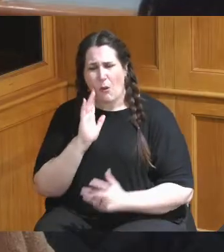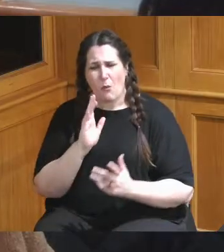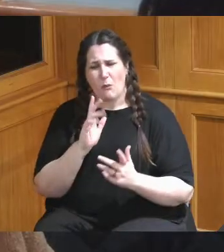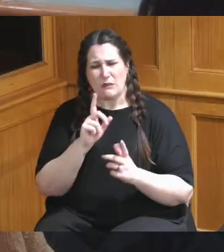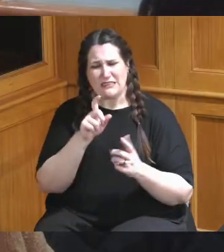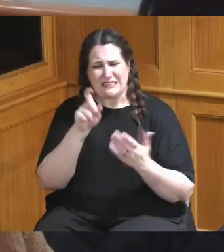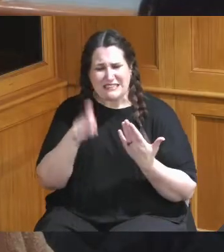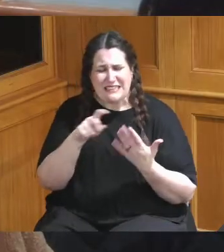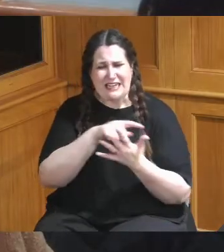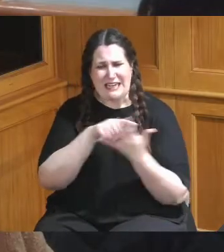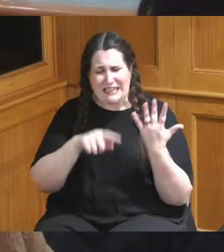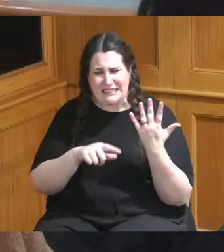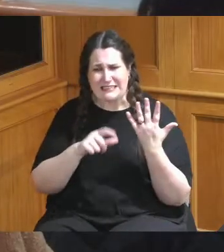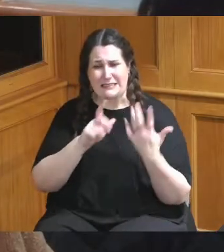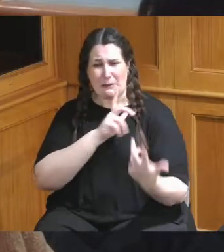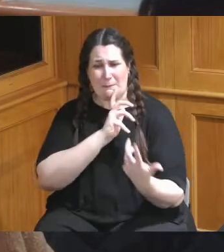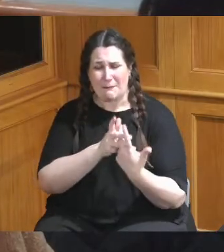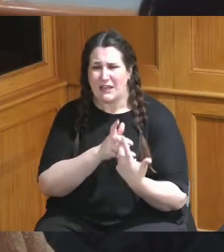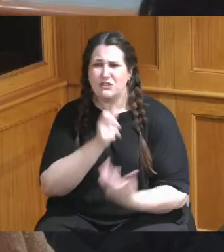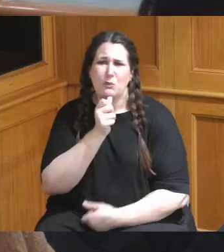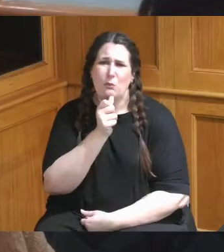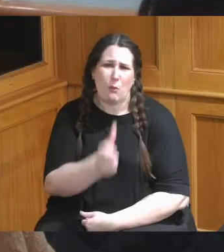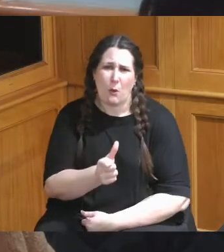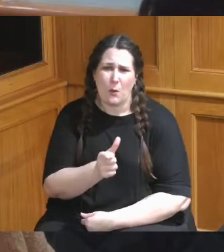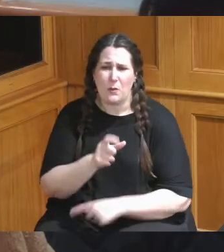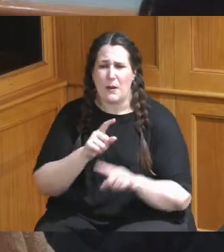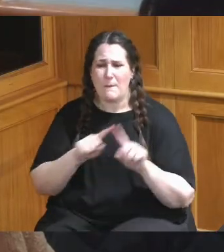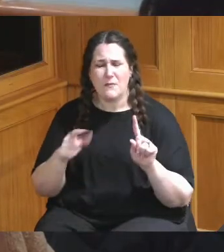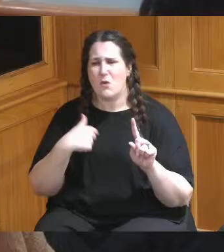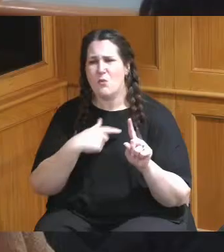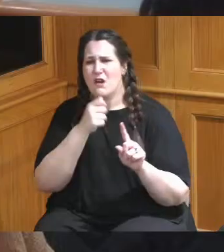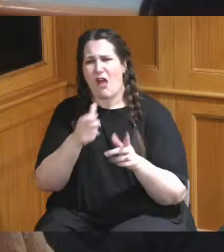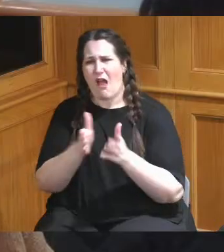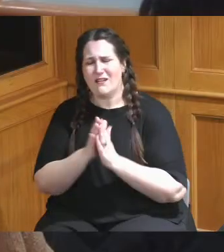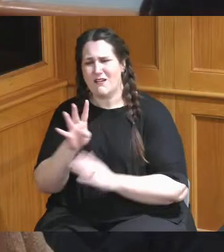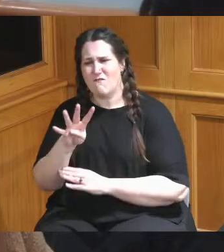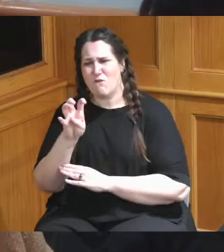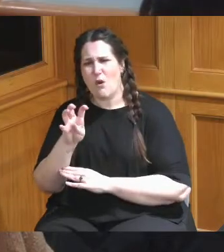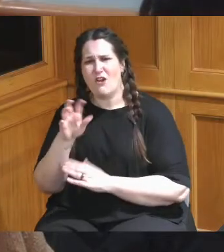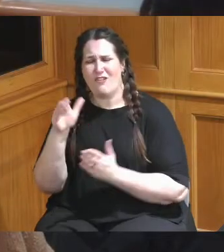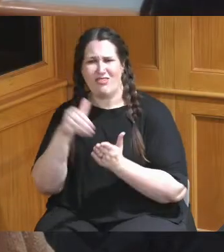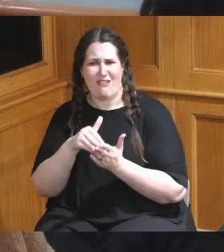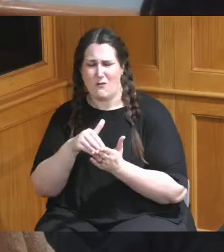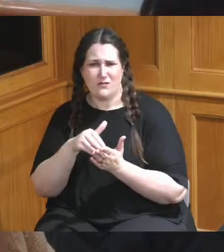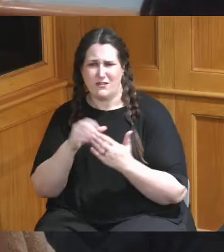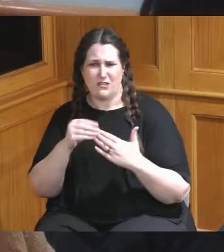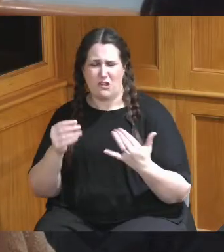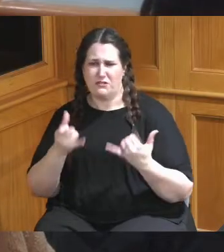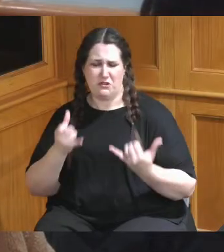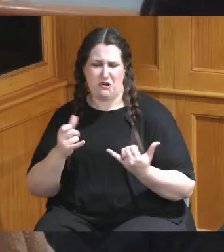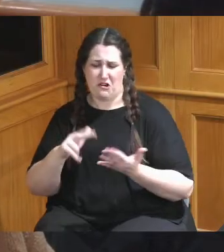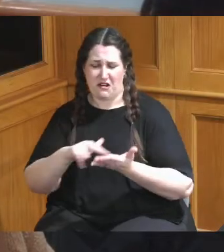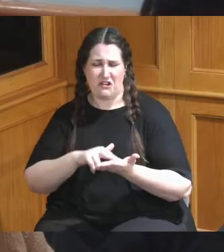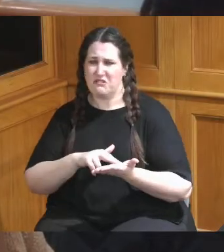why we're not asking you to keep us at $400,000. That's our current contract. We're coming to